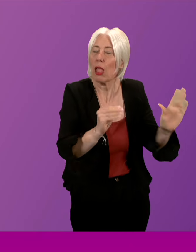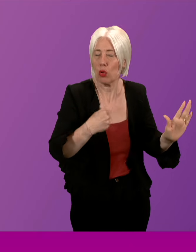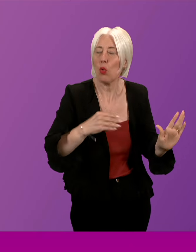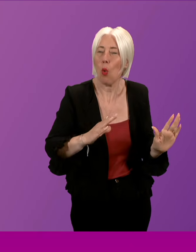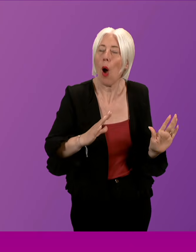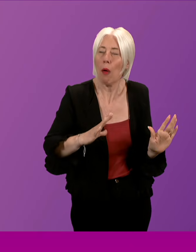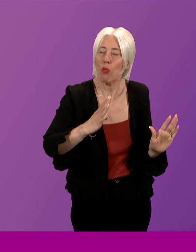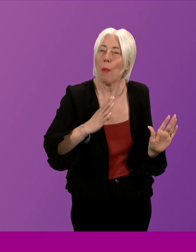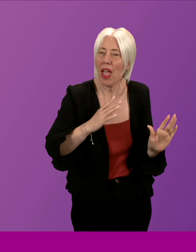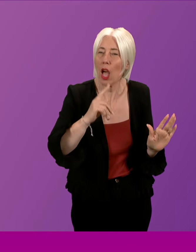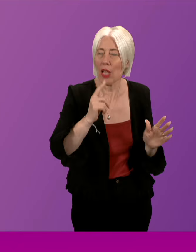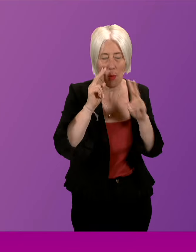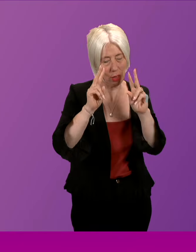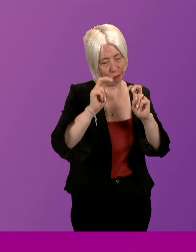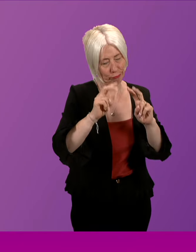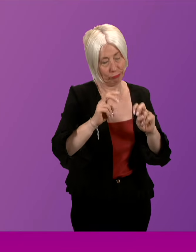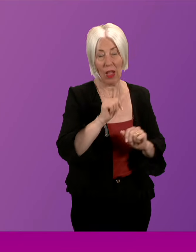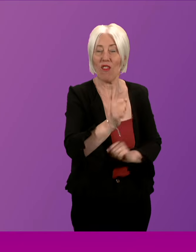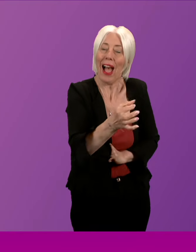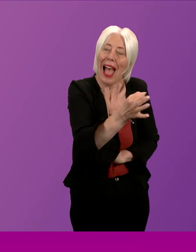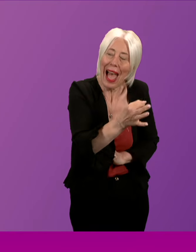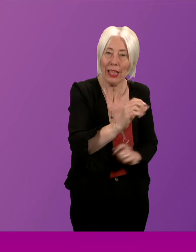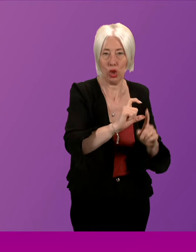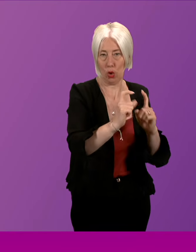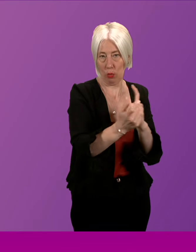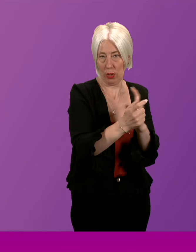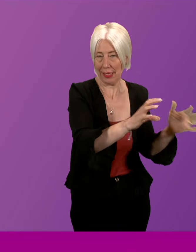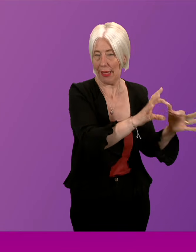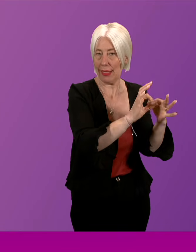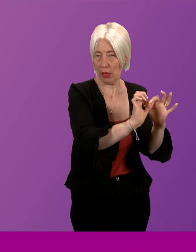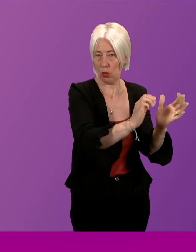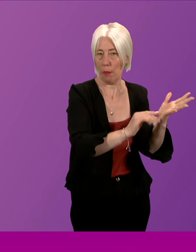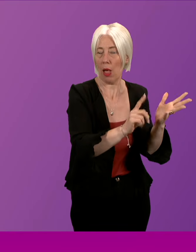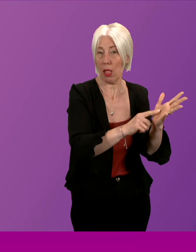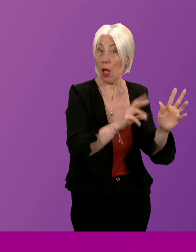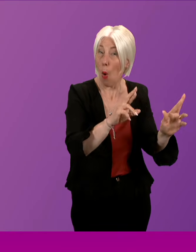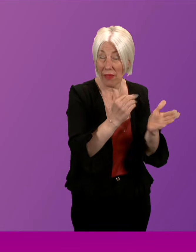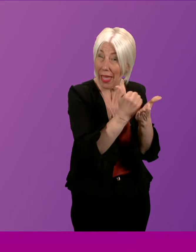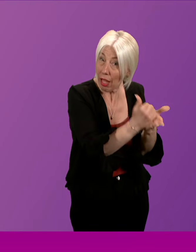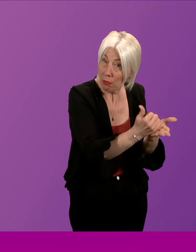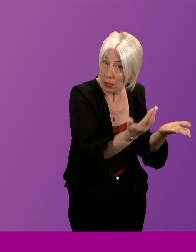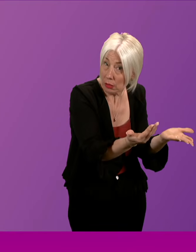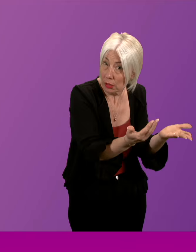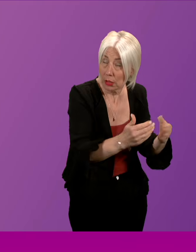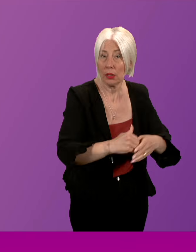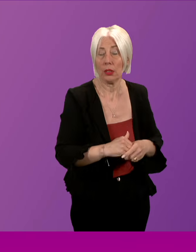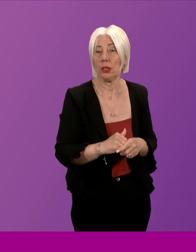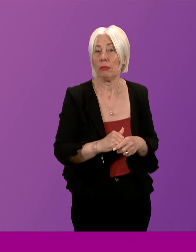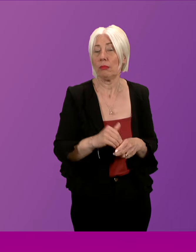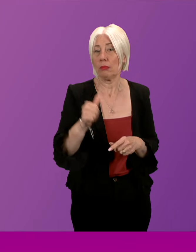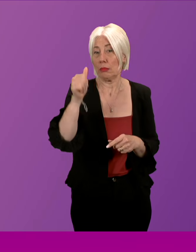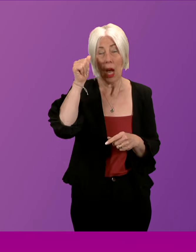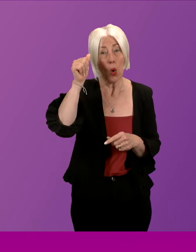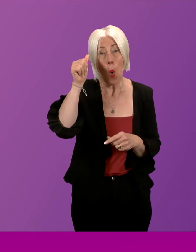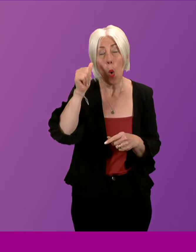that issue examined. I hope that that helps. I know that there are some controversies